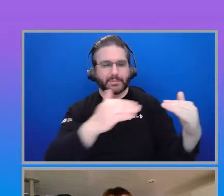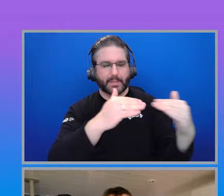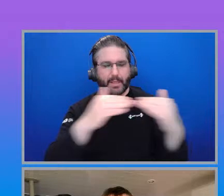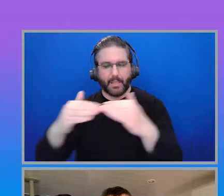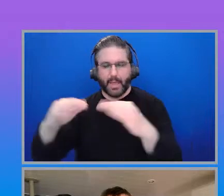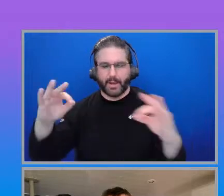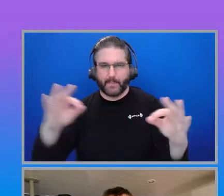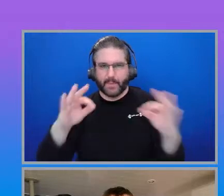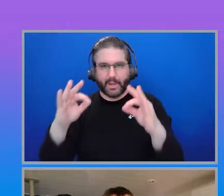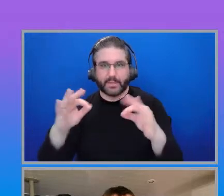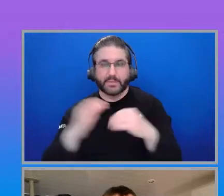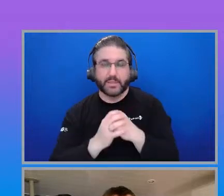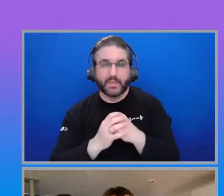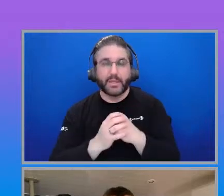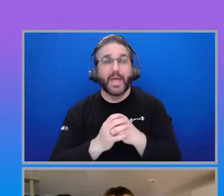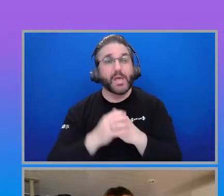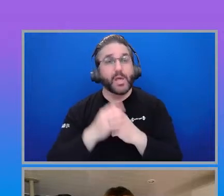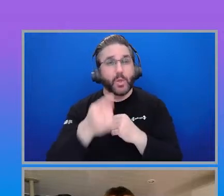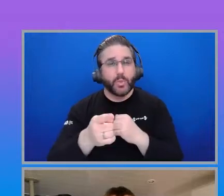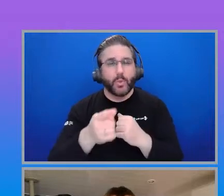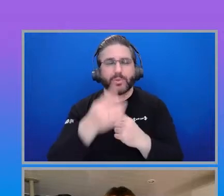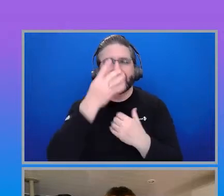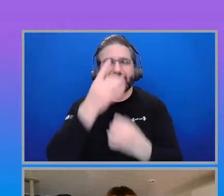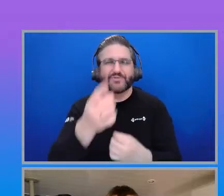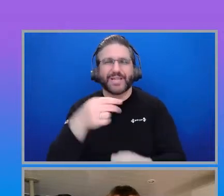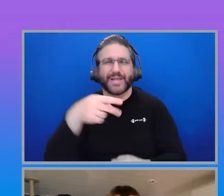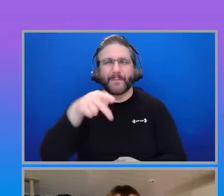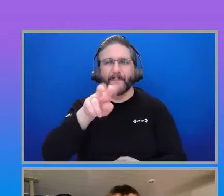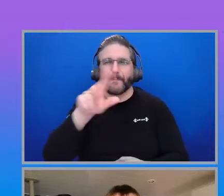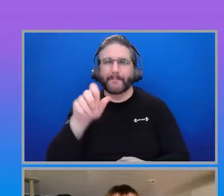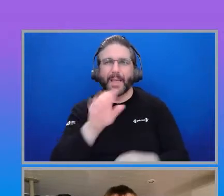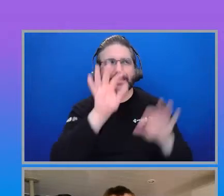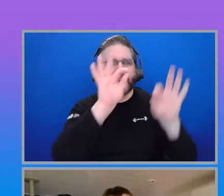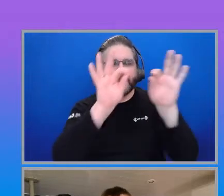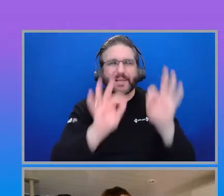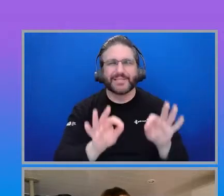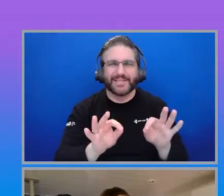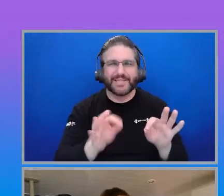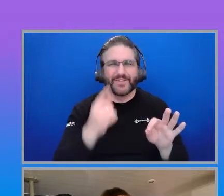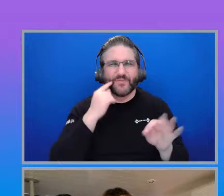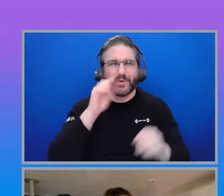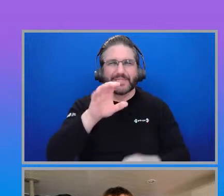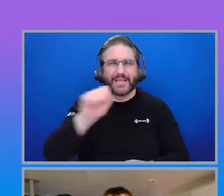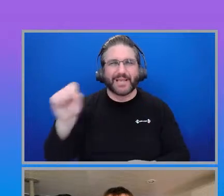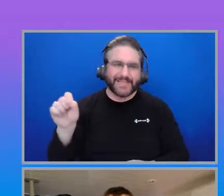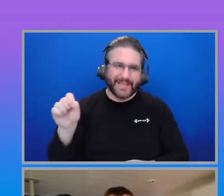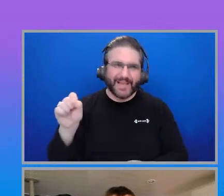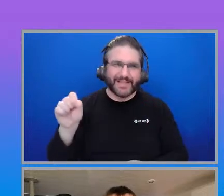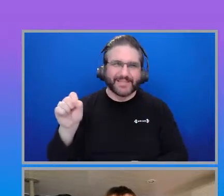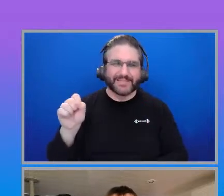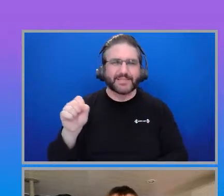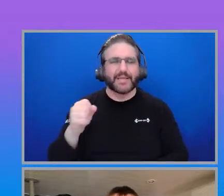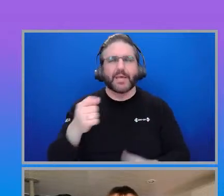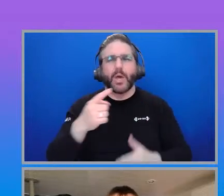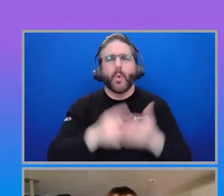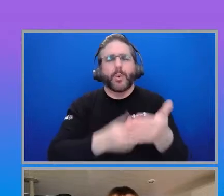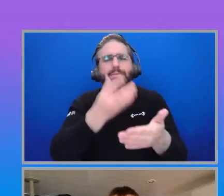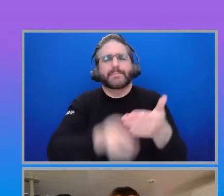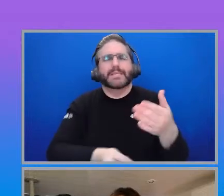puzzle pieces typically really interest me about CSS, you know,